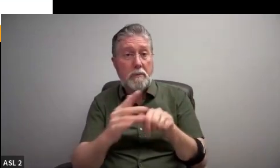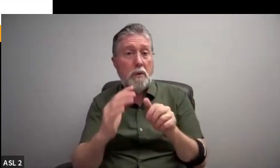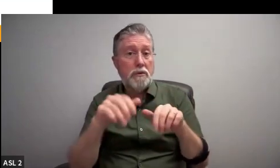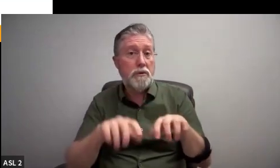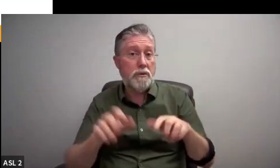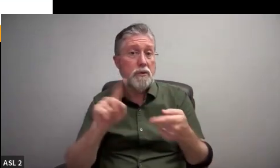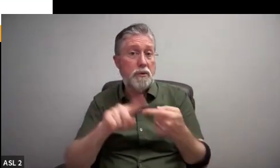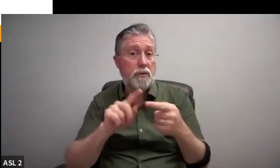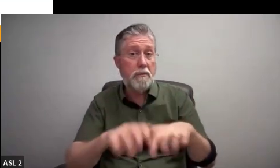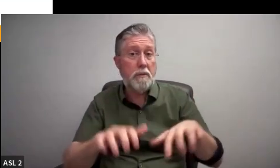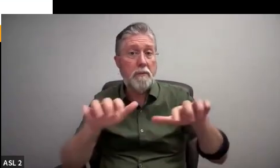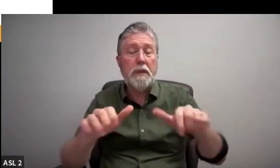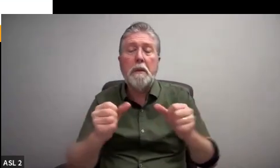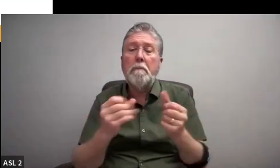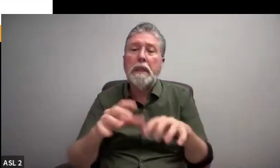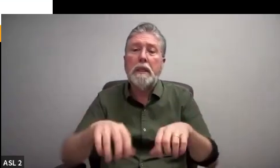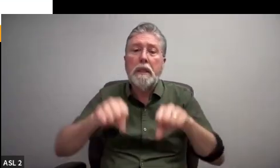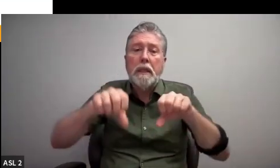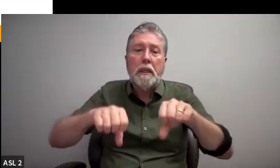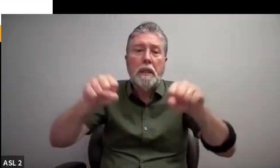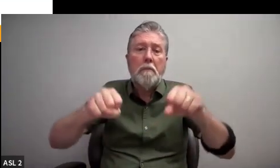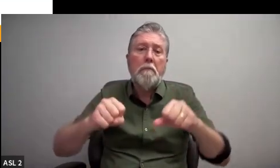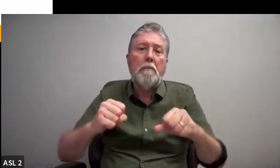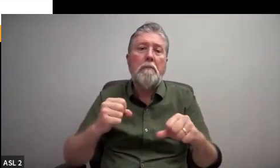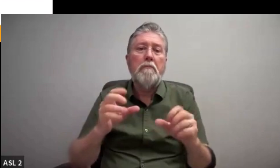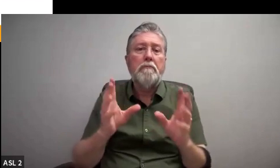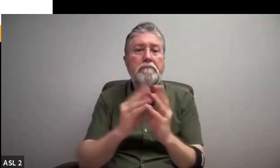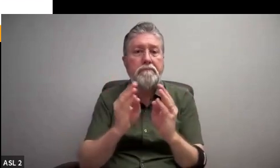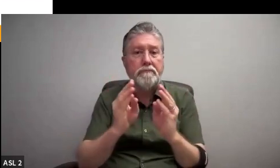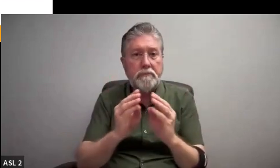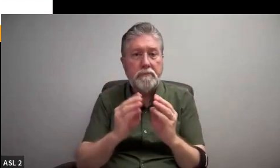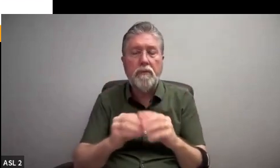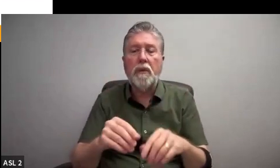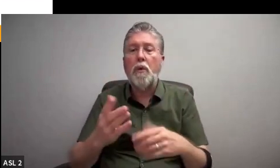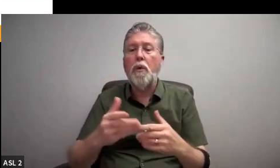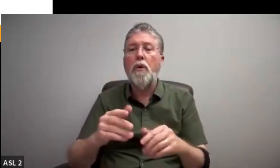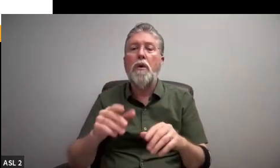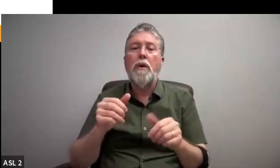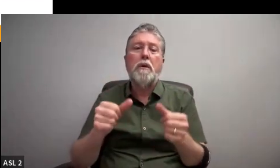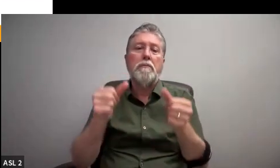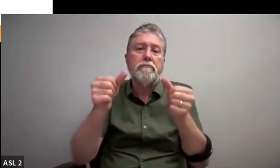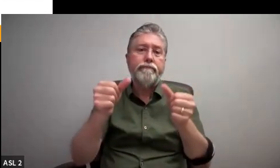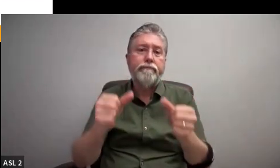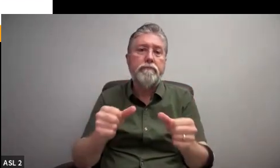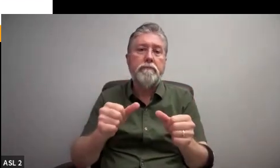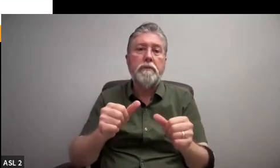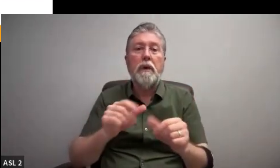through holding public hearings and/or posting an invitation to come in online. ACL suggests